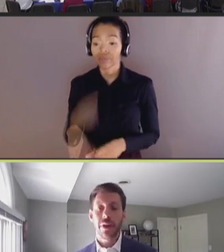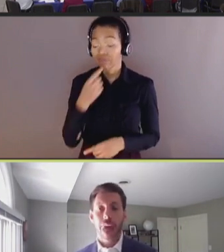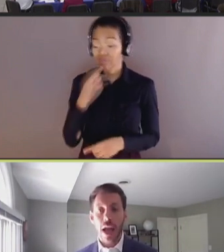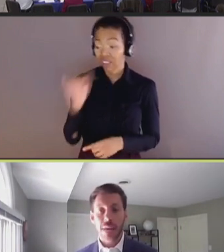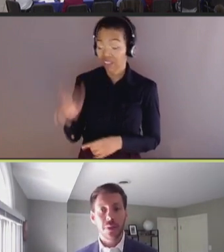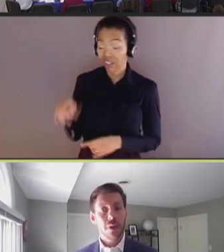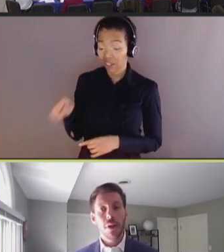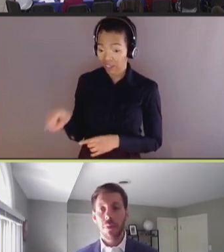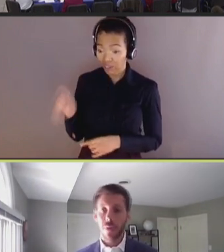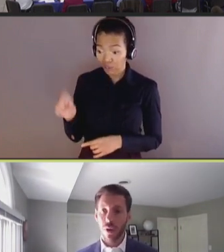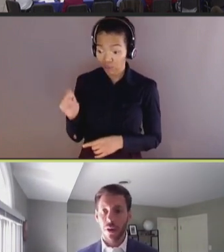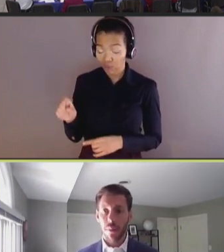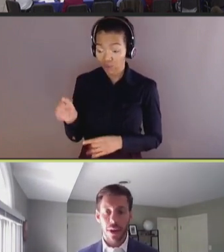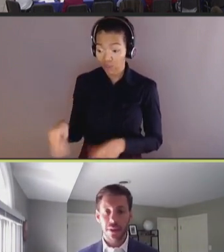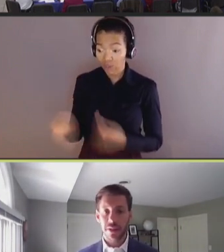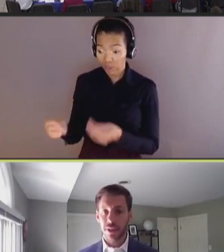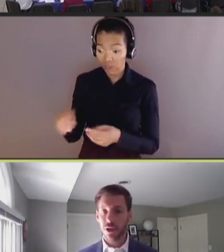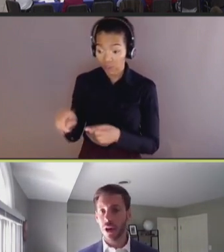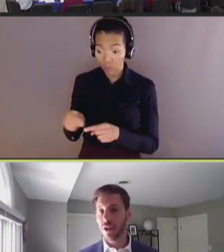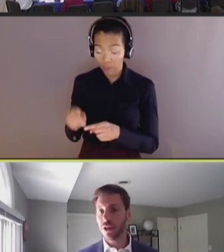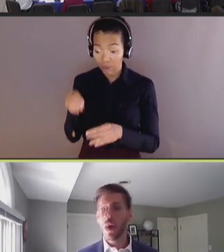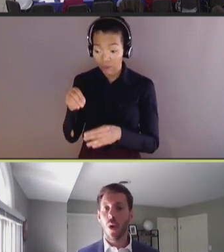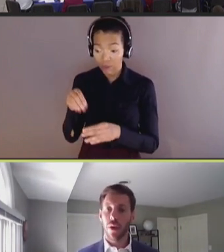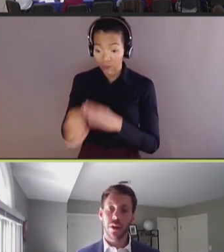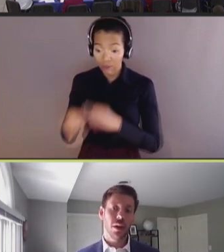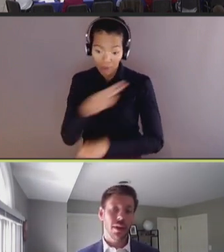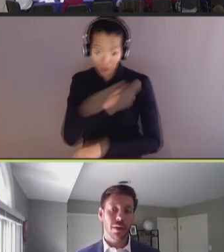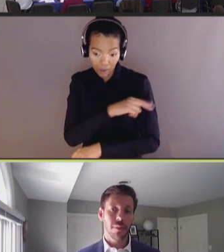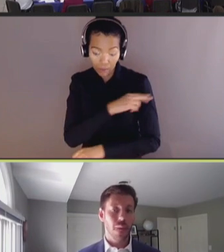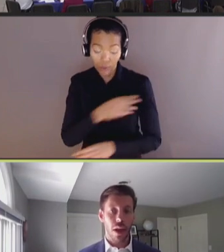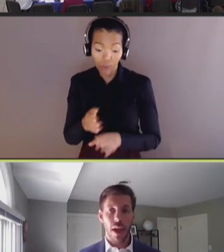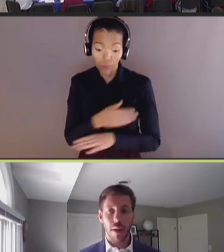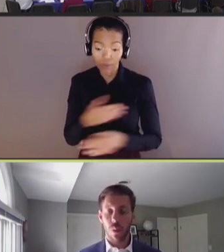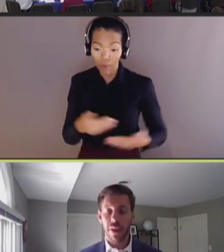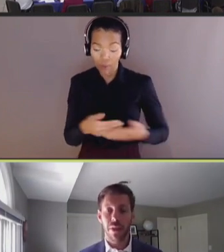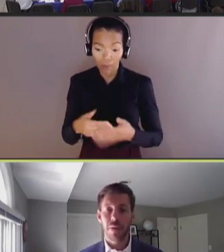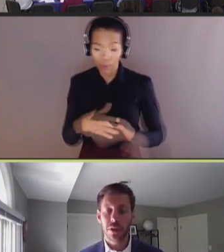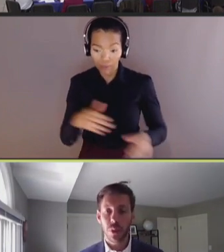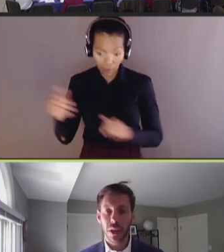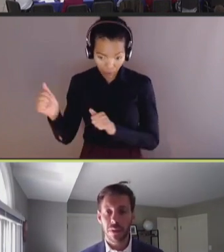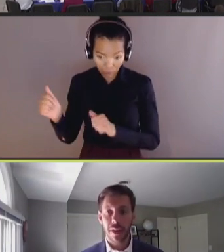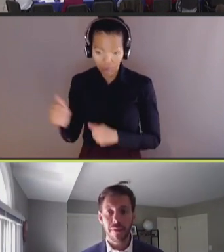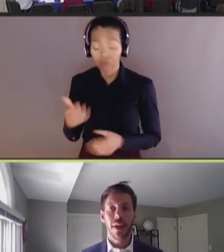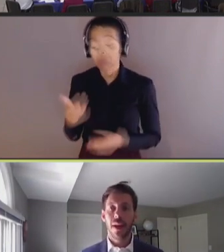in the hospital before a baby is discharged or in the clinic within the first week of life.